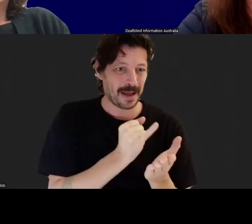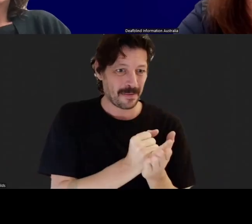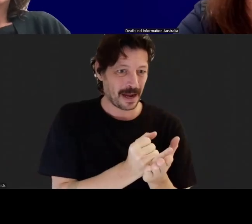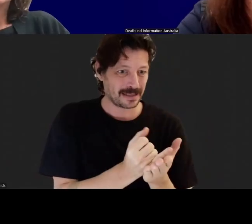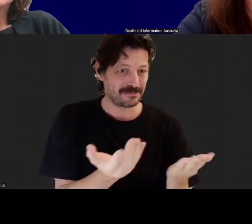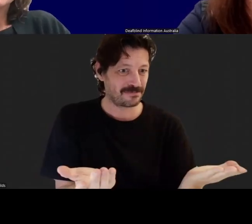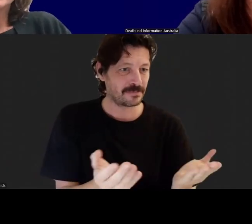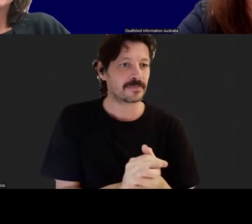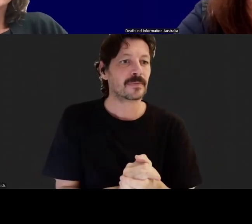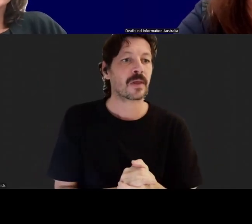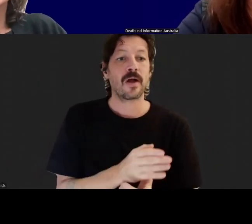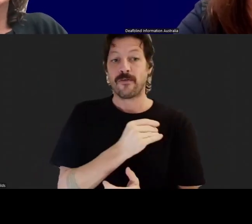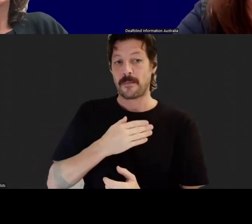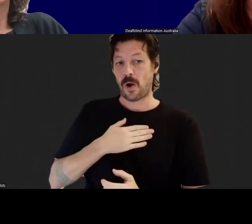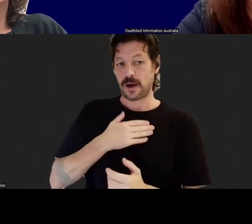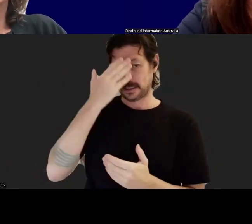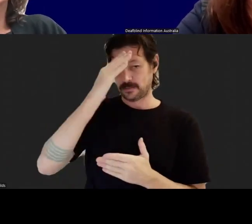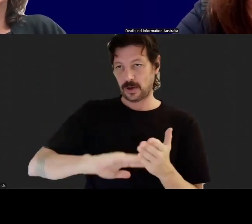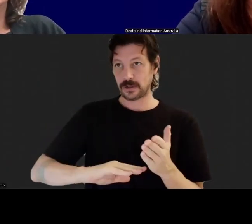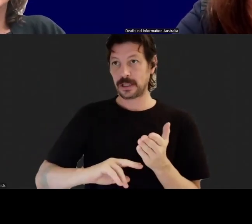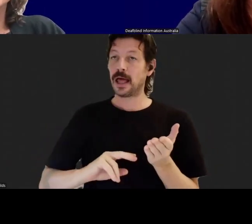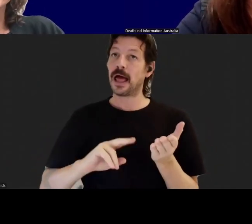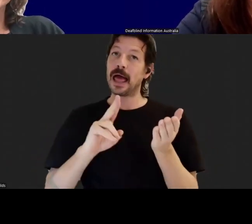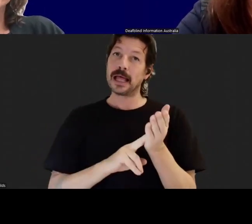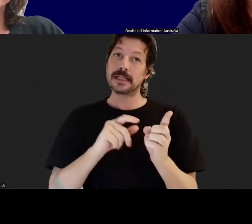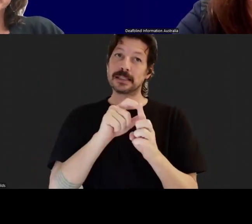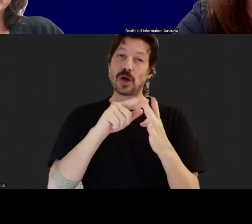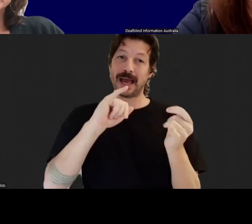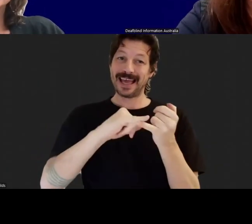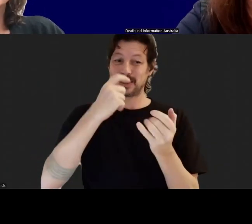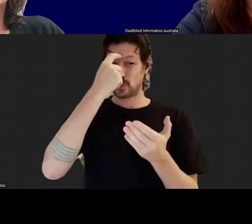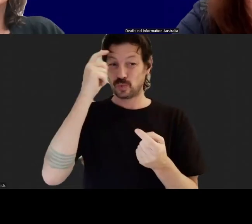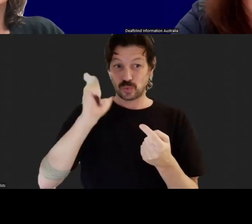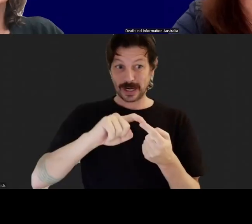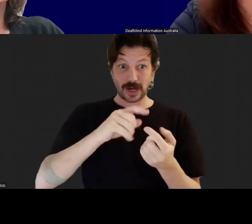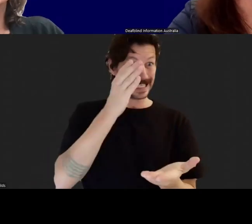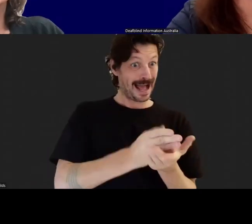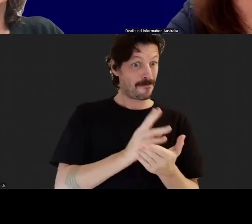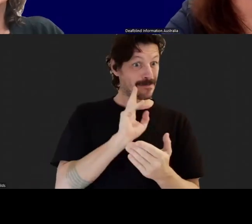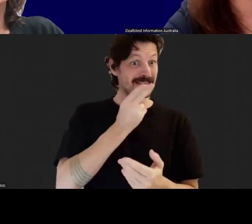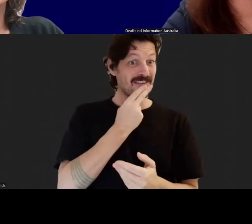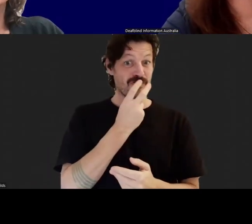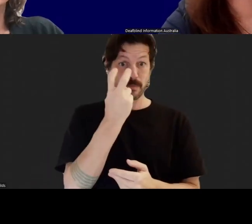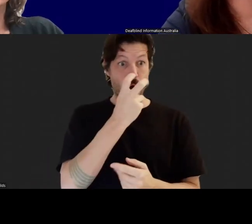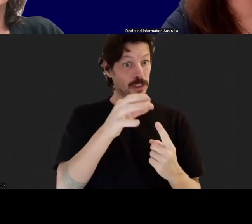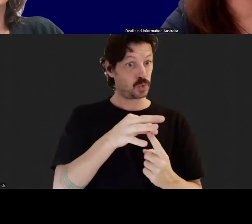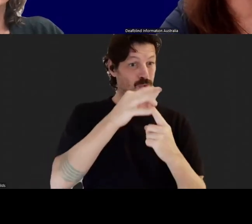the NDIS recognising deafblindness is patchy and there is a lot of work that is happening